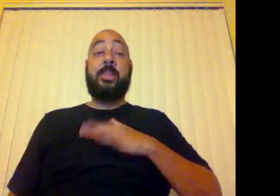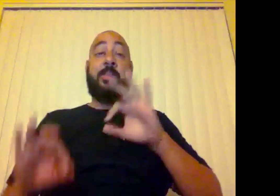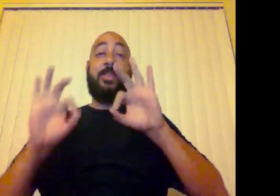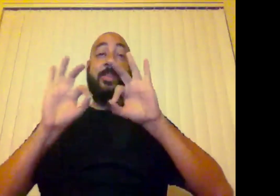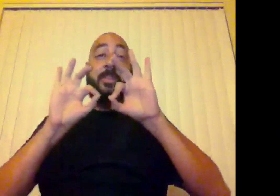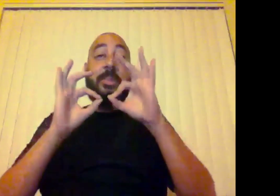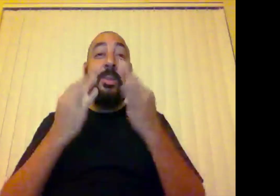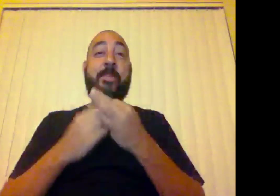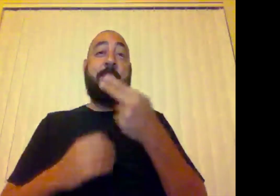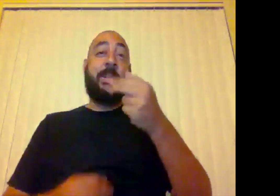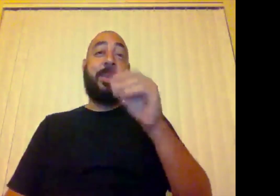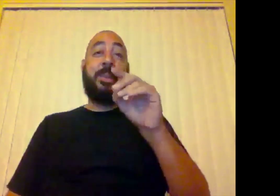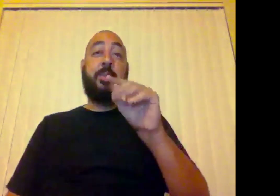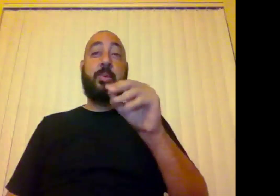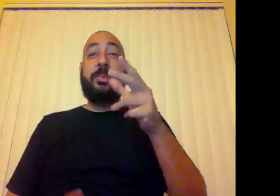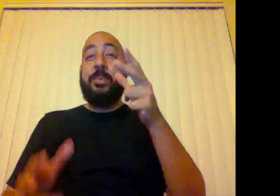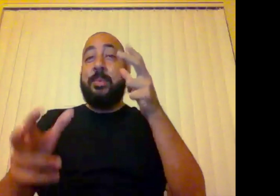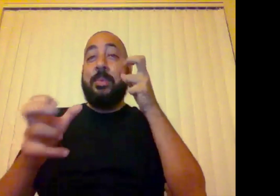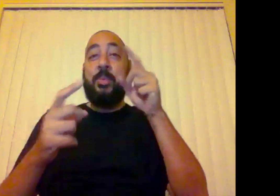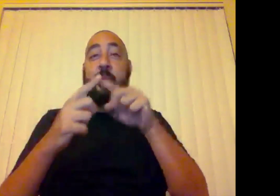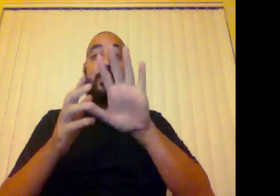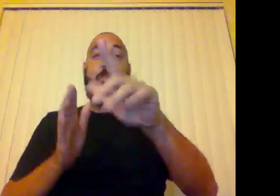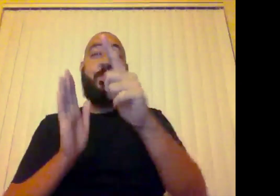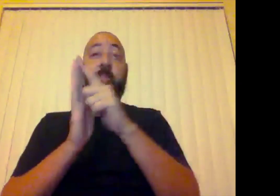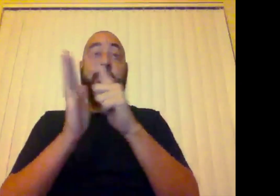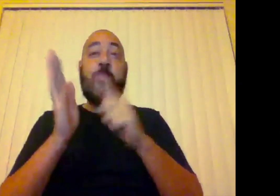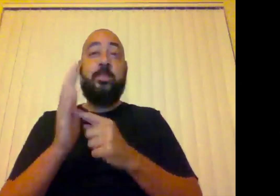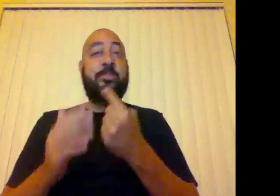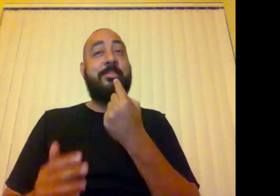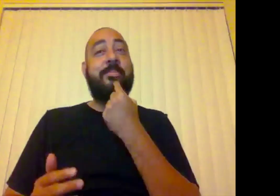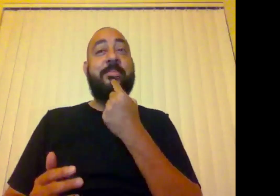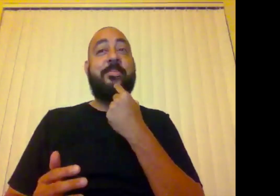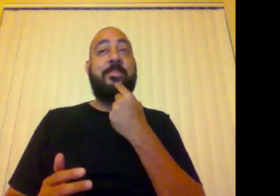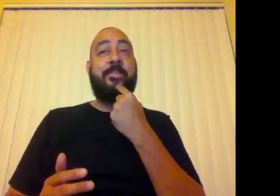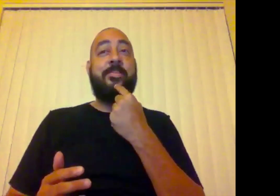And even after that, my family had to listen to your attorney say